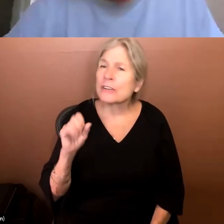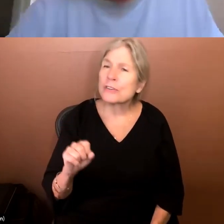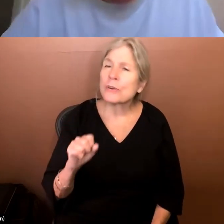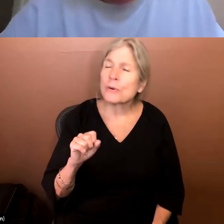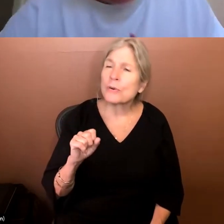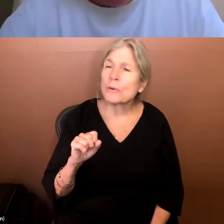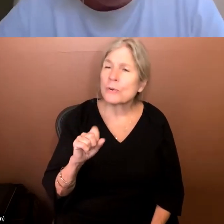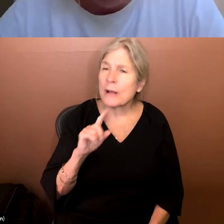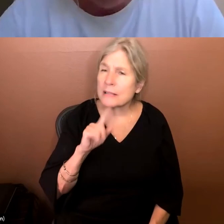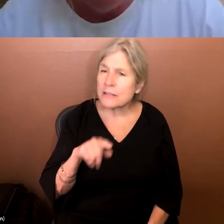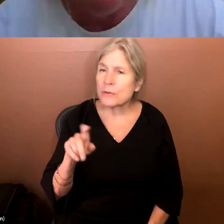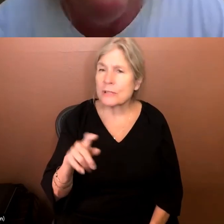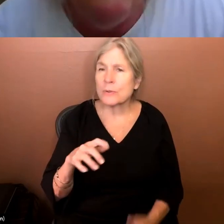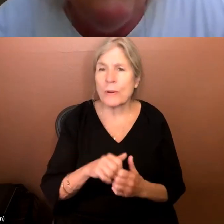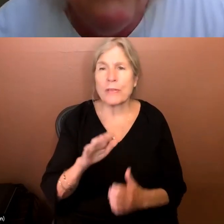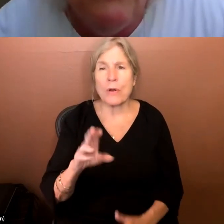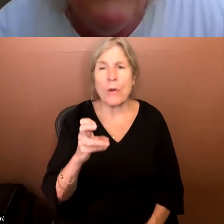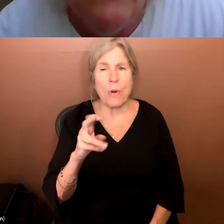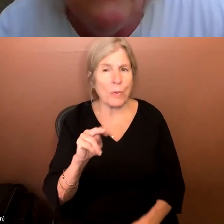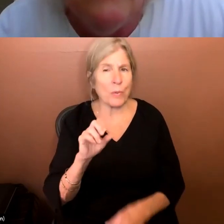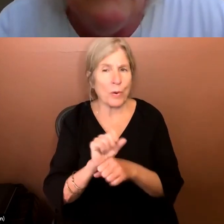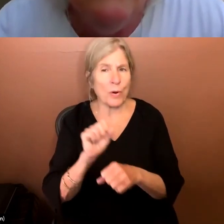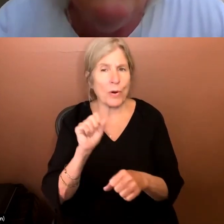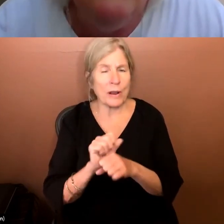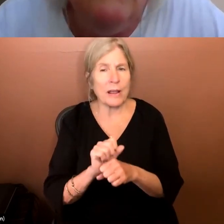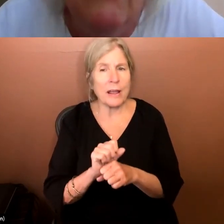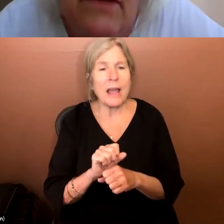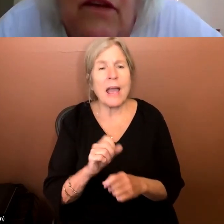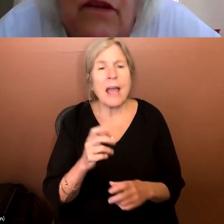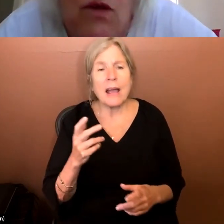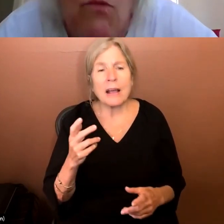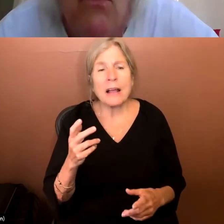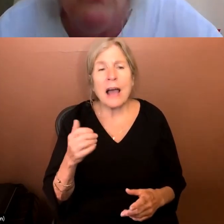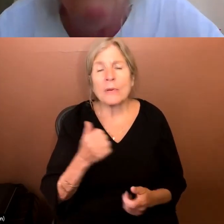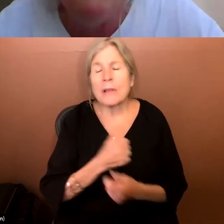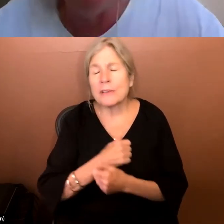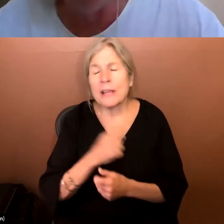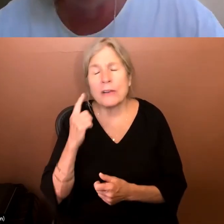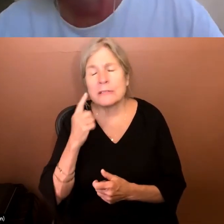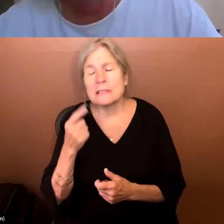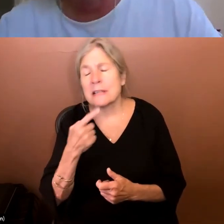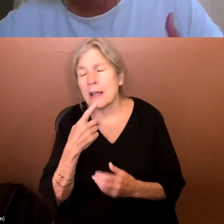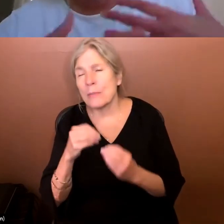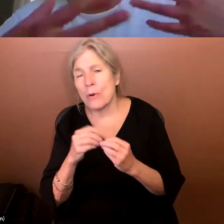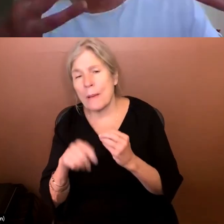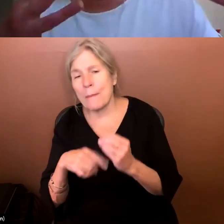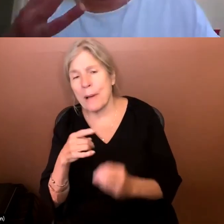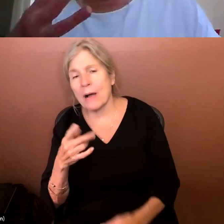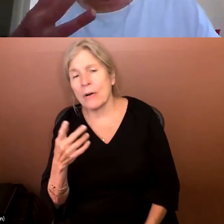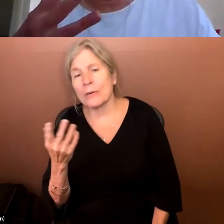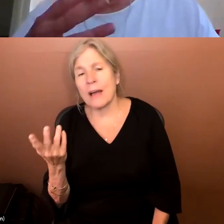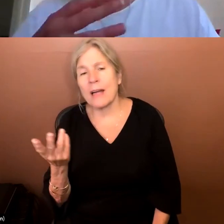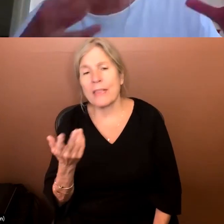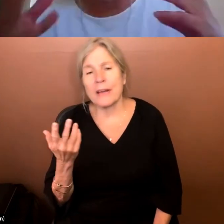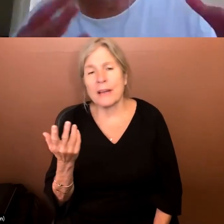question with your own work? In particular I'd love to hear you say more about both left to